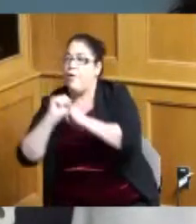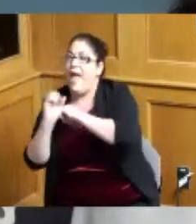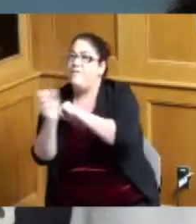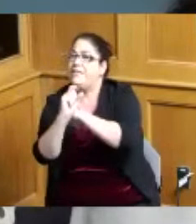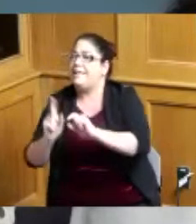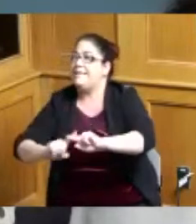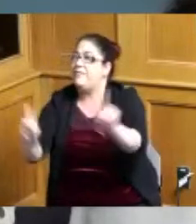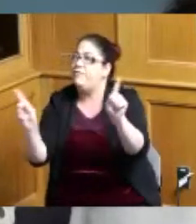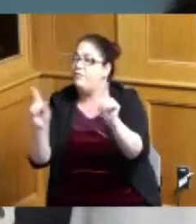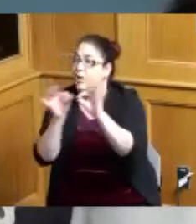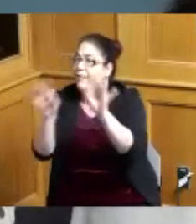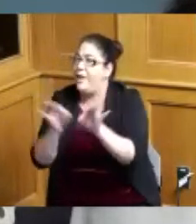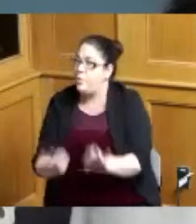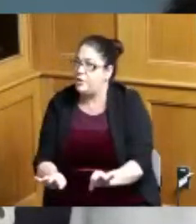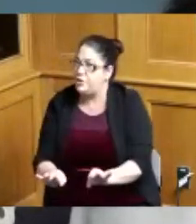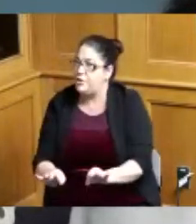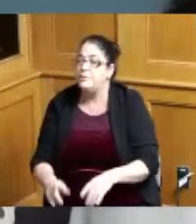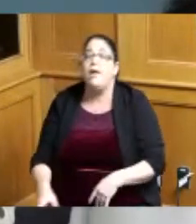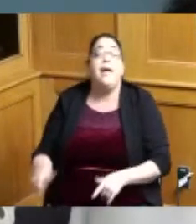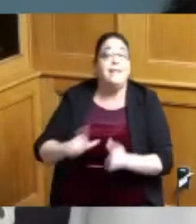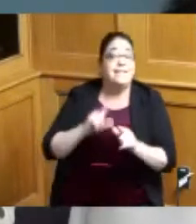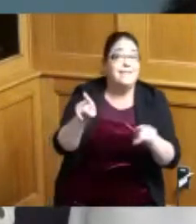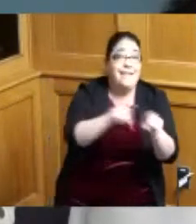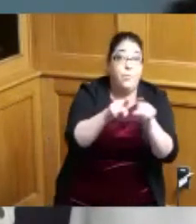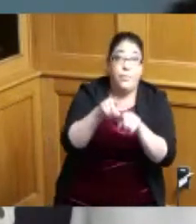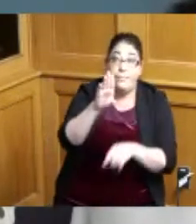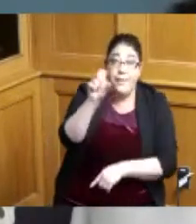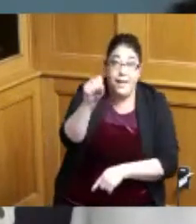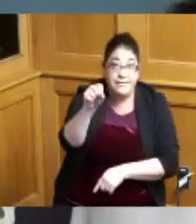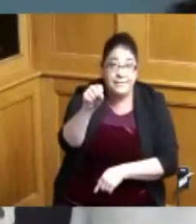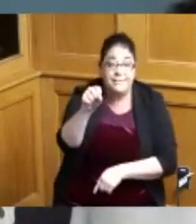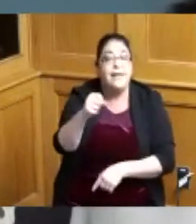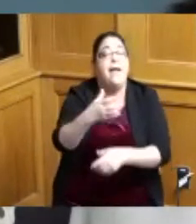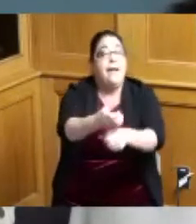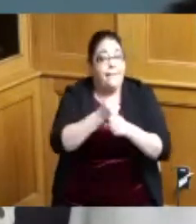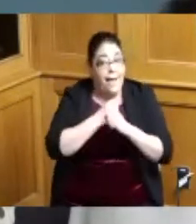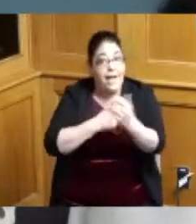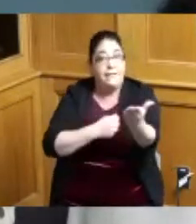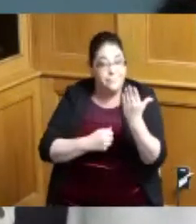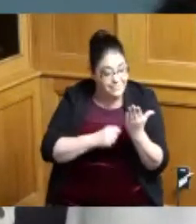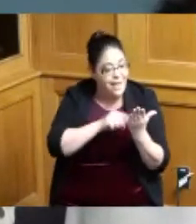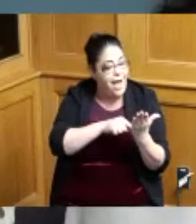language and then we did a commercial and then when I got elected and after the people passed it